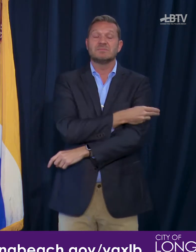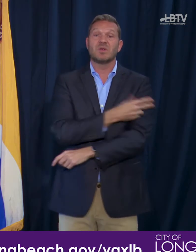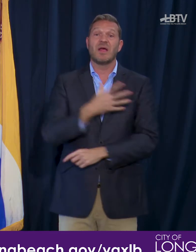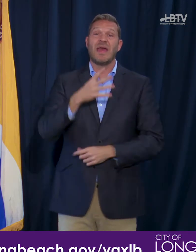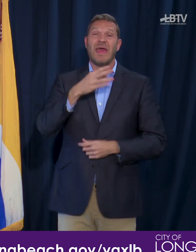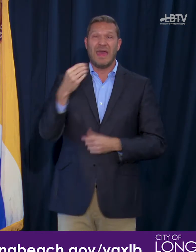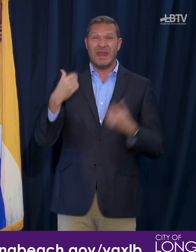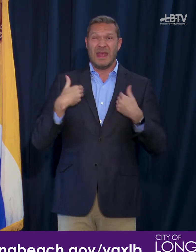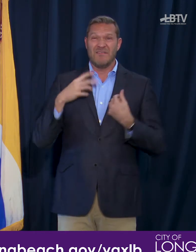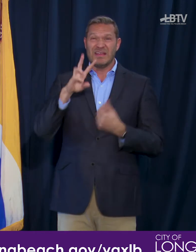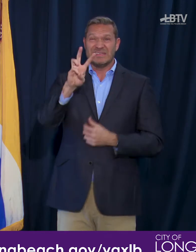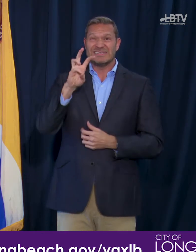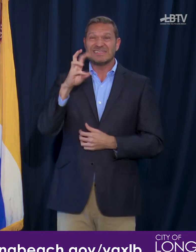residents to COVID-19.